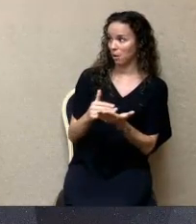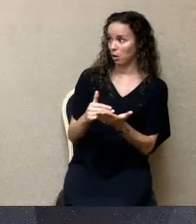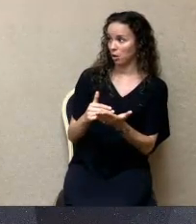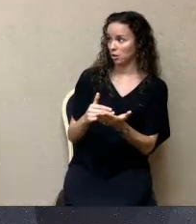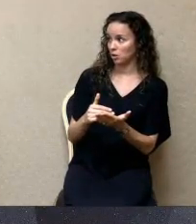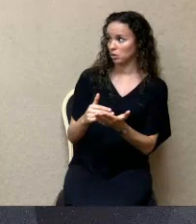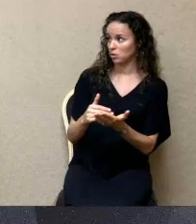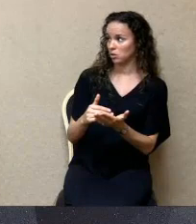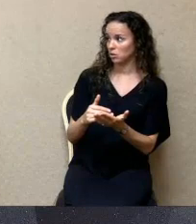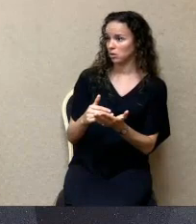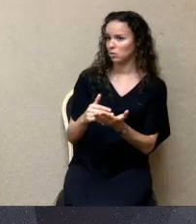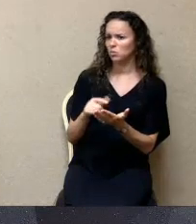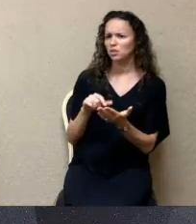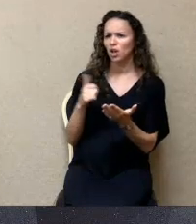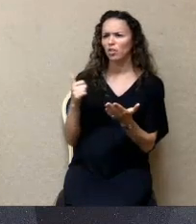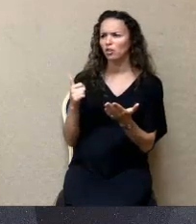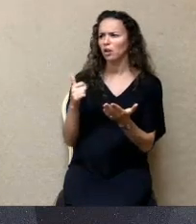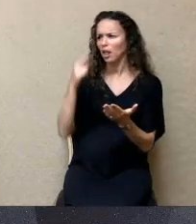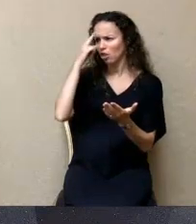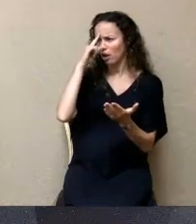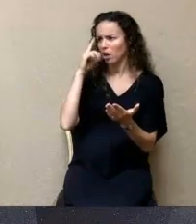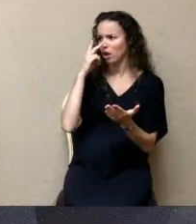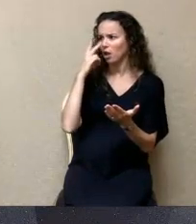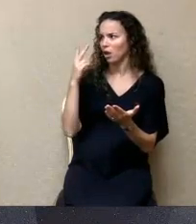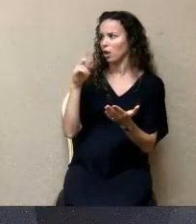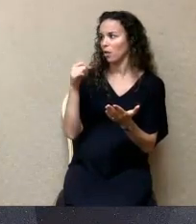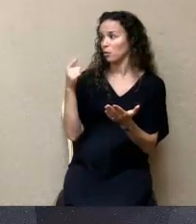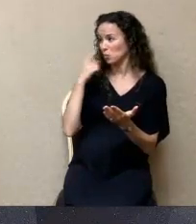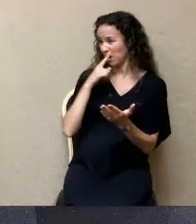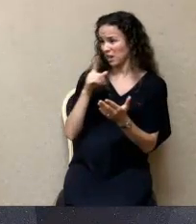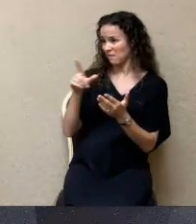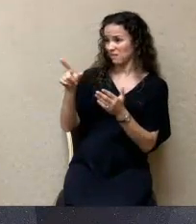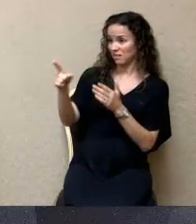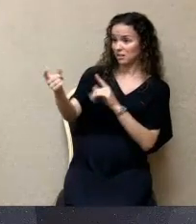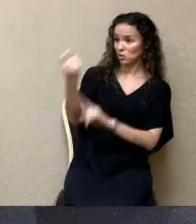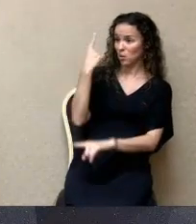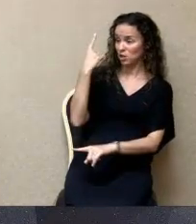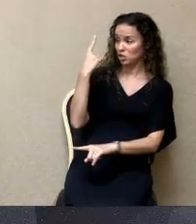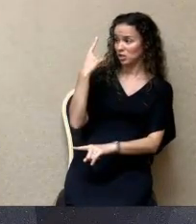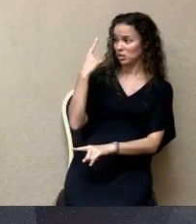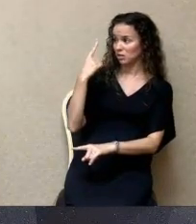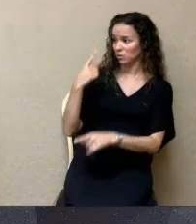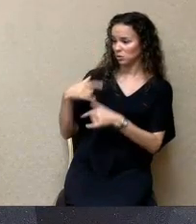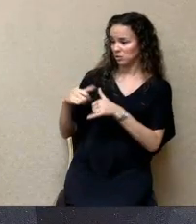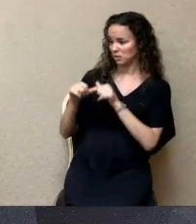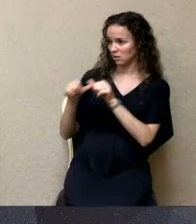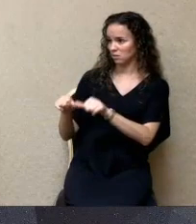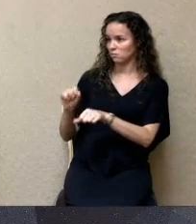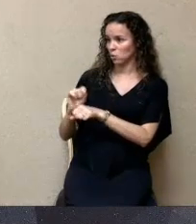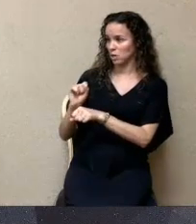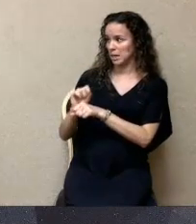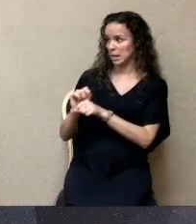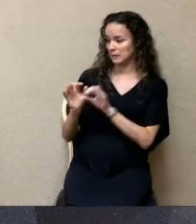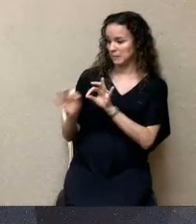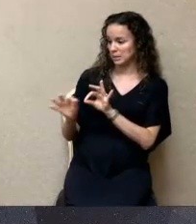Okay. Do you mind, I thought I saw another, do you mind if we take this question while you're getting that message ready? Okay, great.